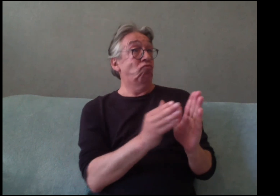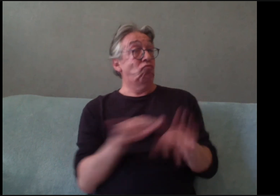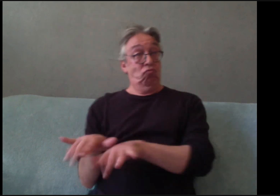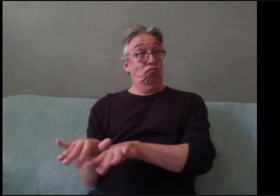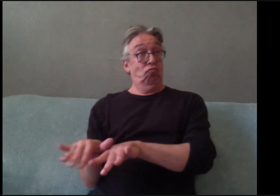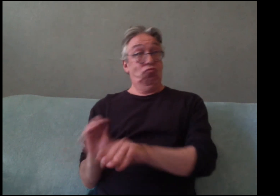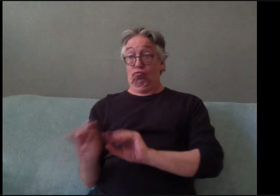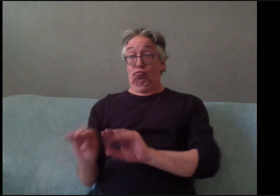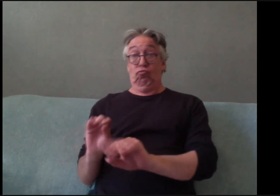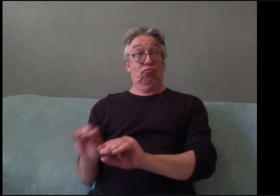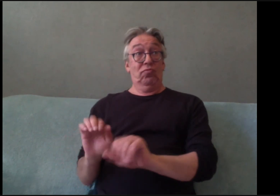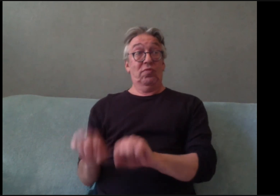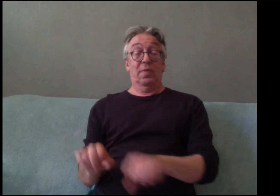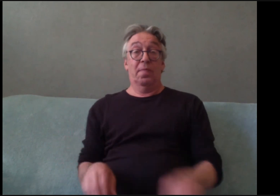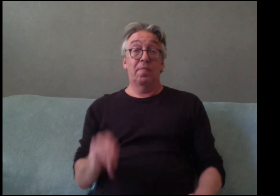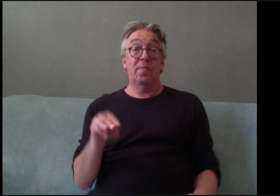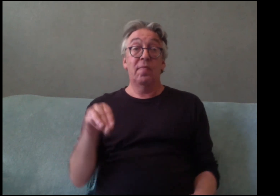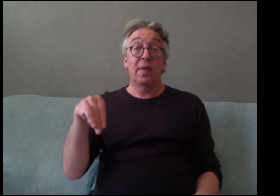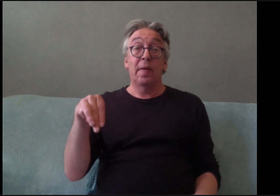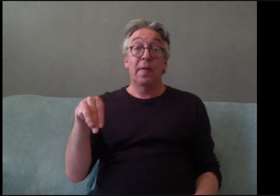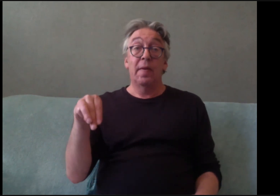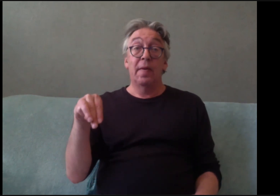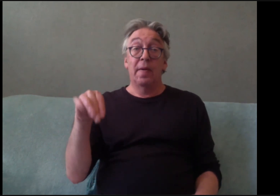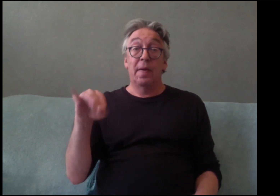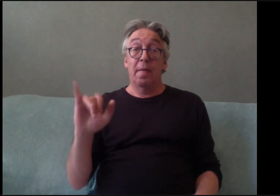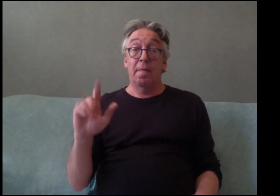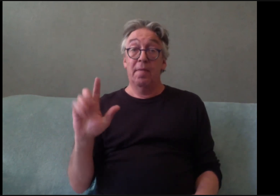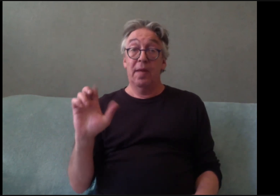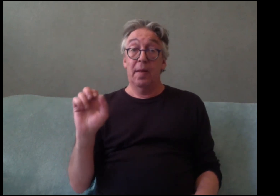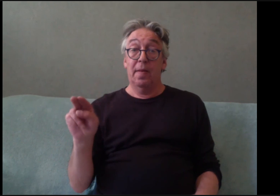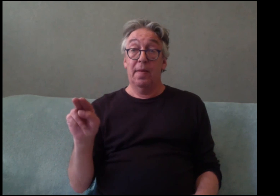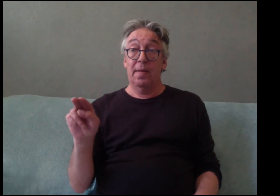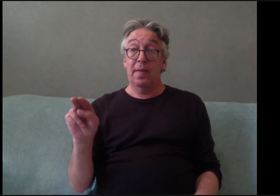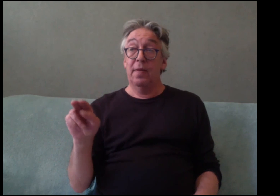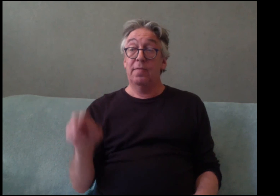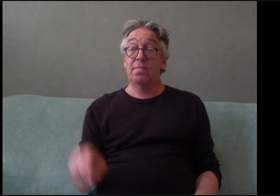Yeah, it's not something I really follow so closely.